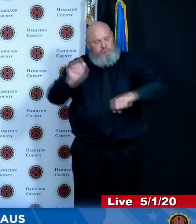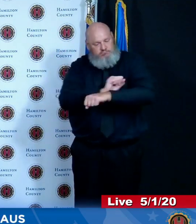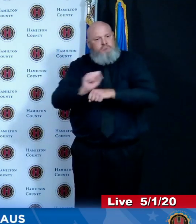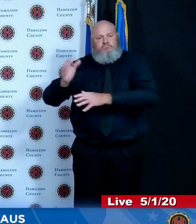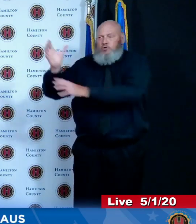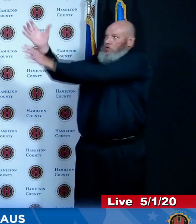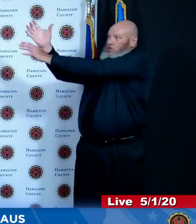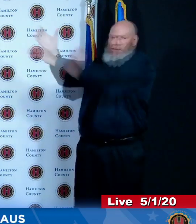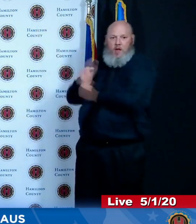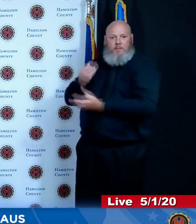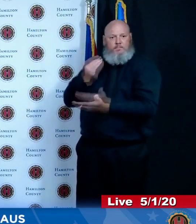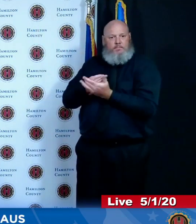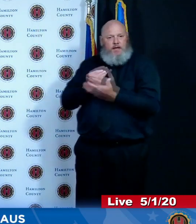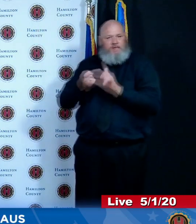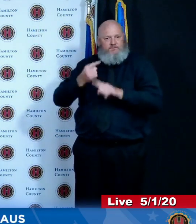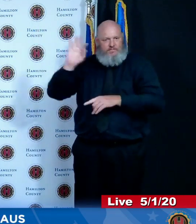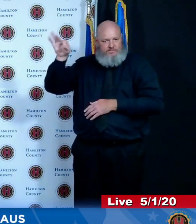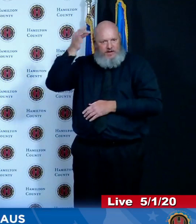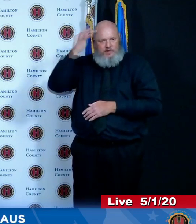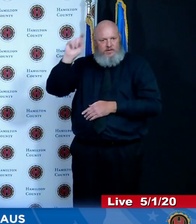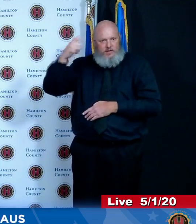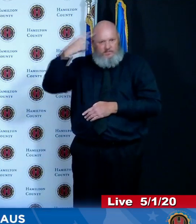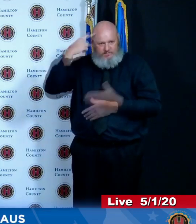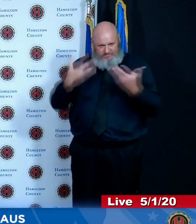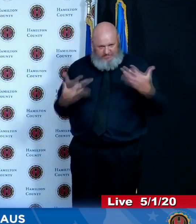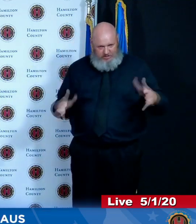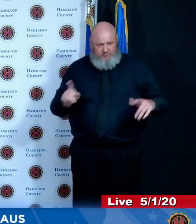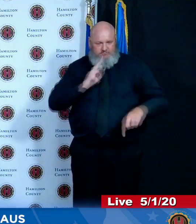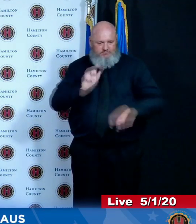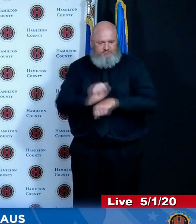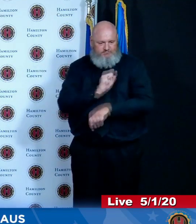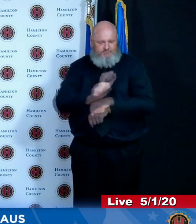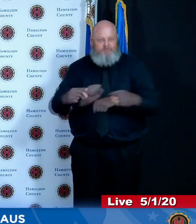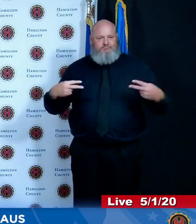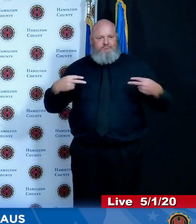I feel like um I want to get Greg up here honestly so we'll talk more about